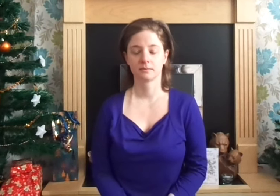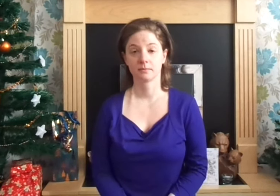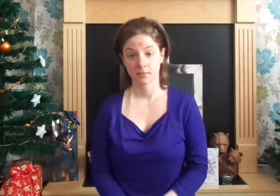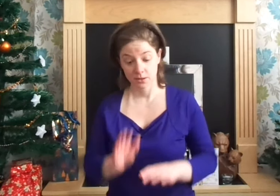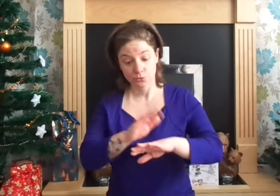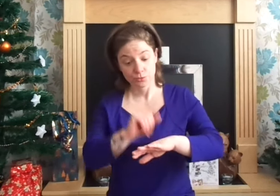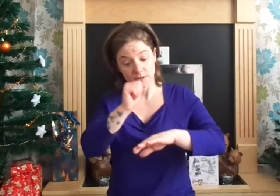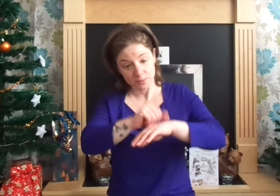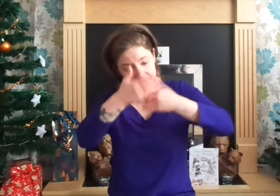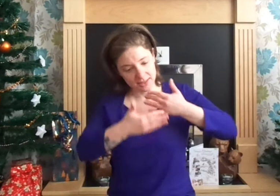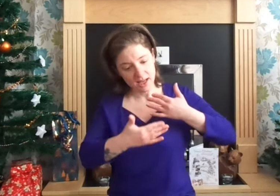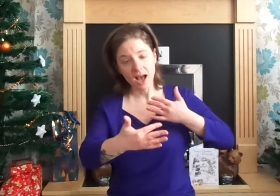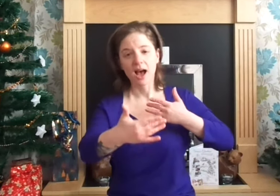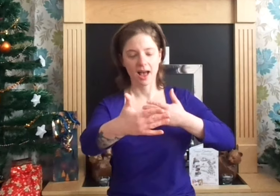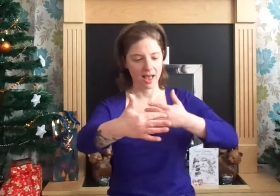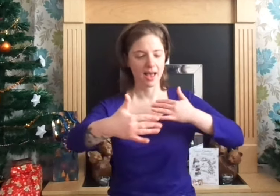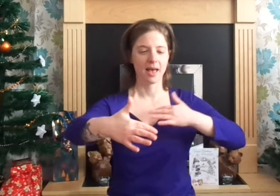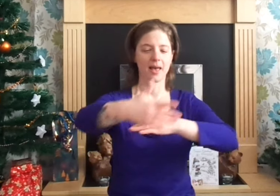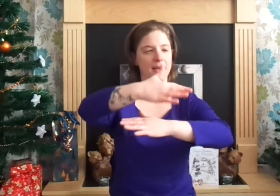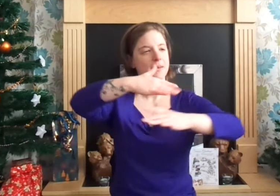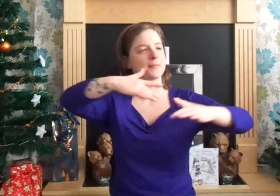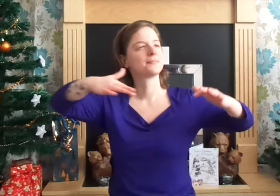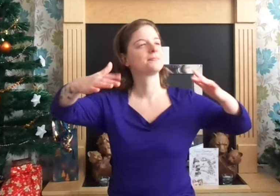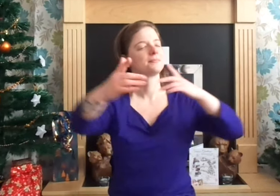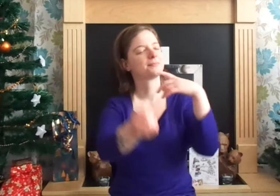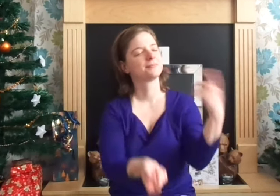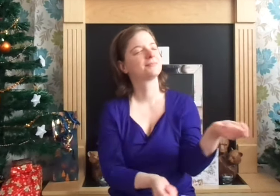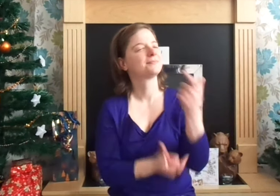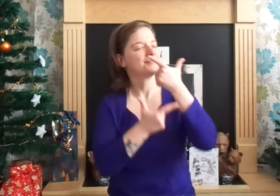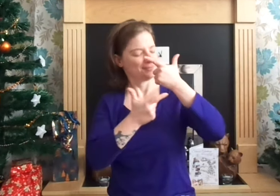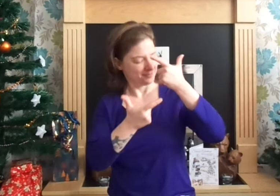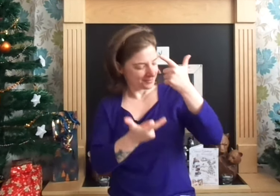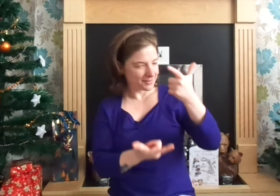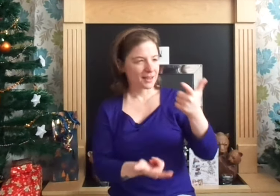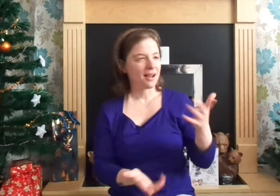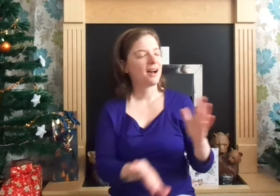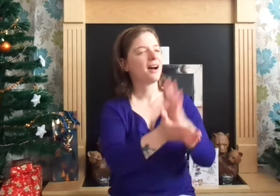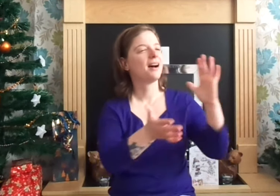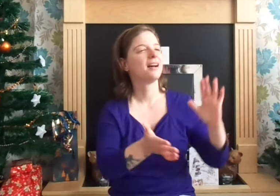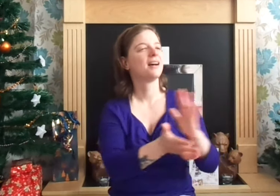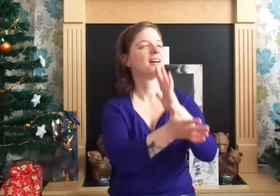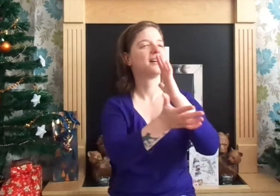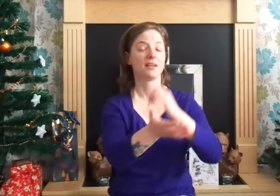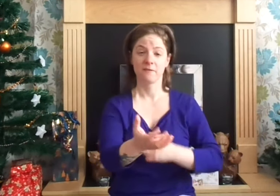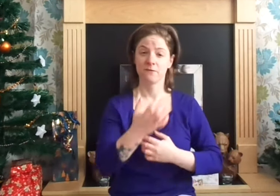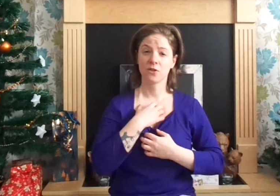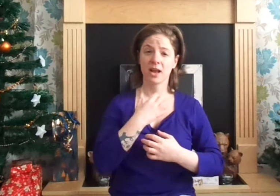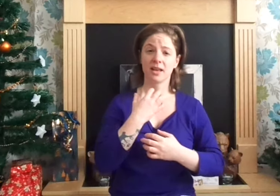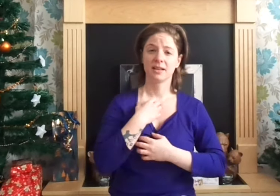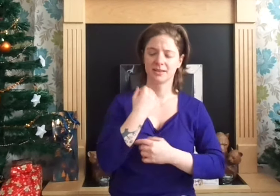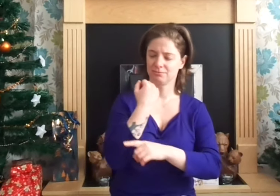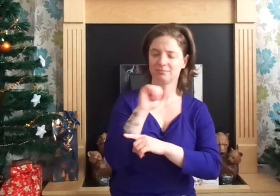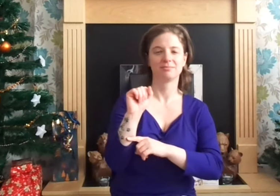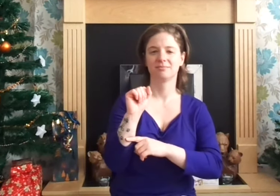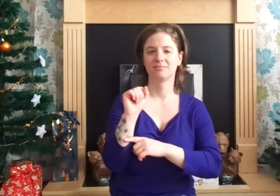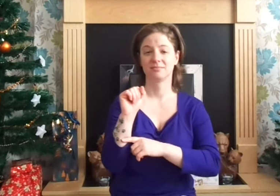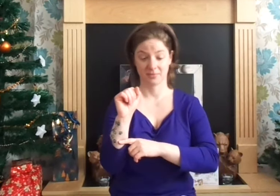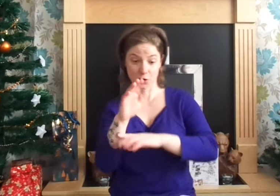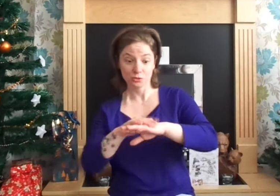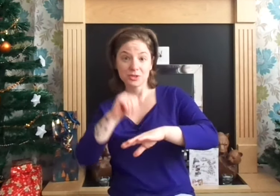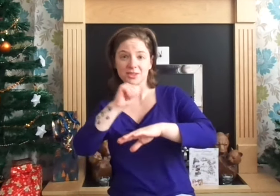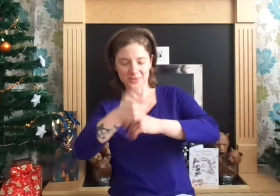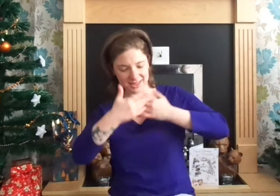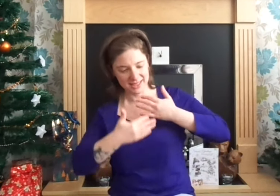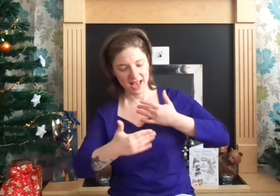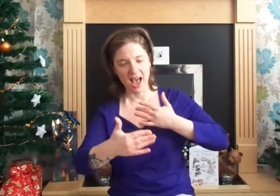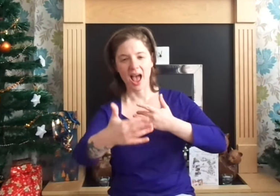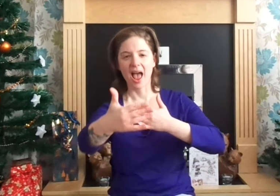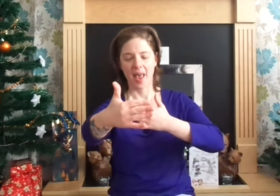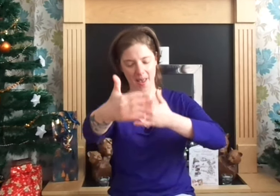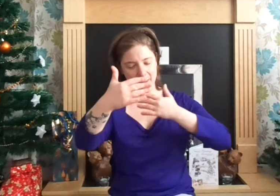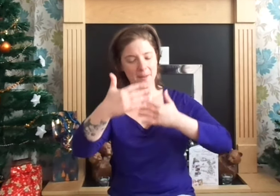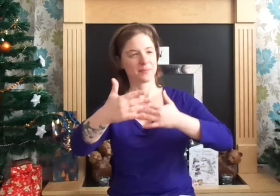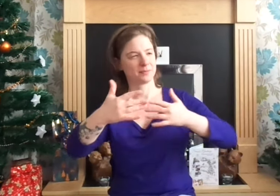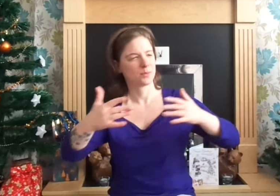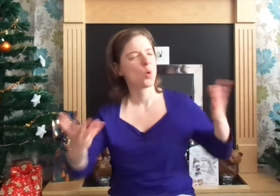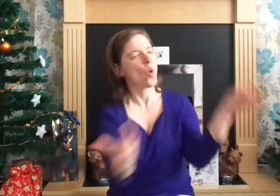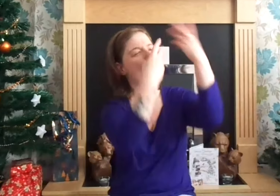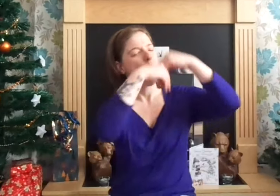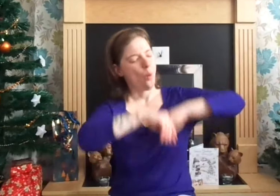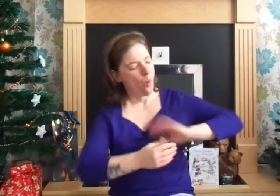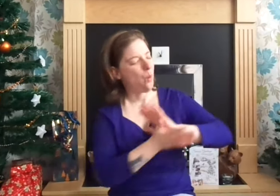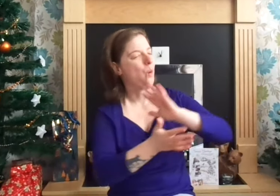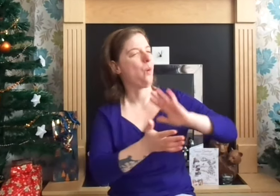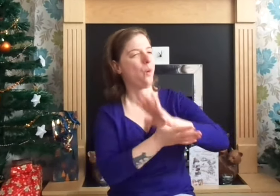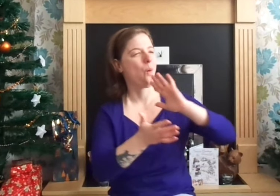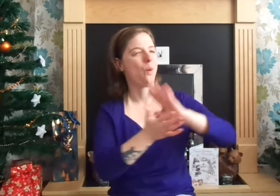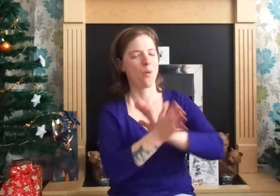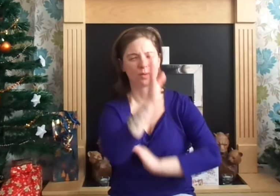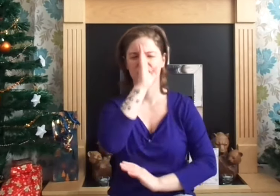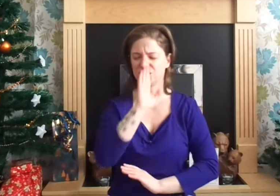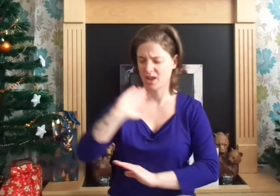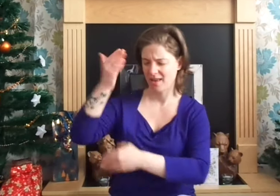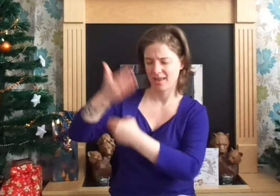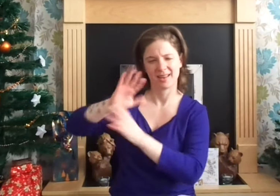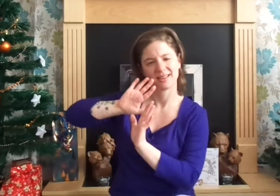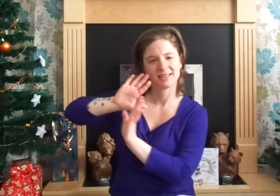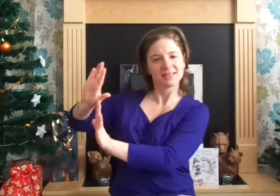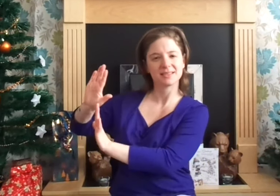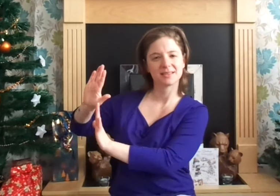It's Christmastime, there's no need to be afraid At Christmastime, we let in light and we banish shade